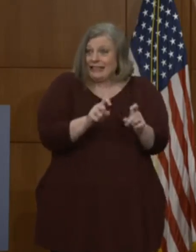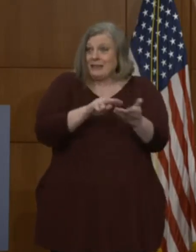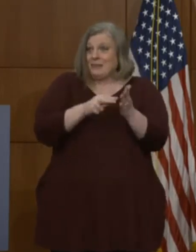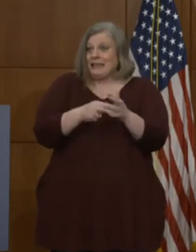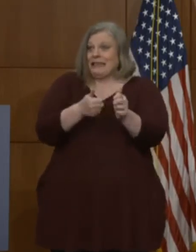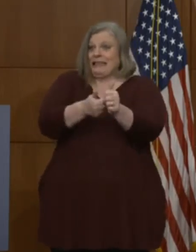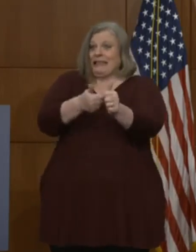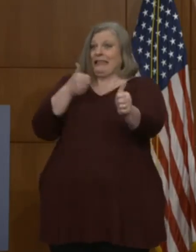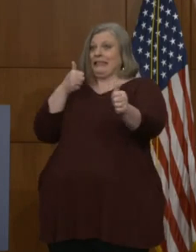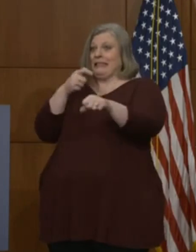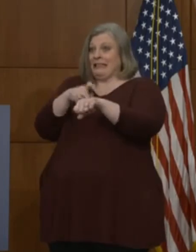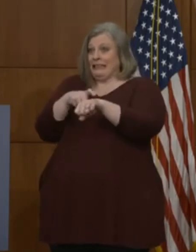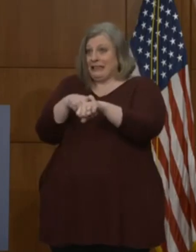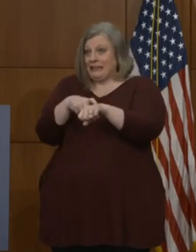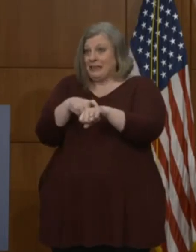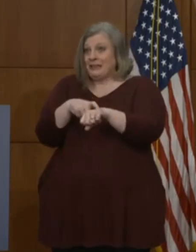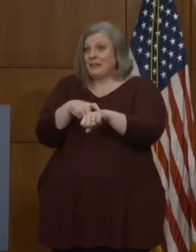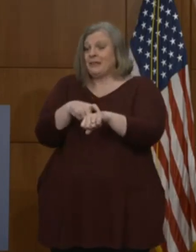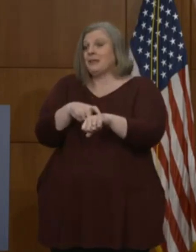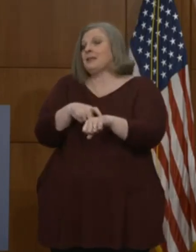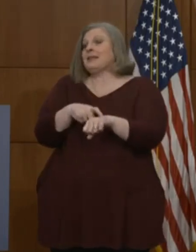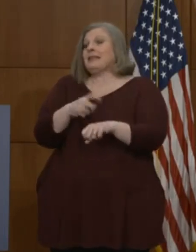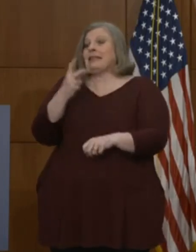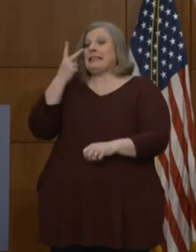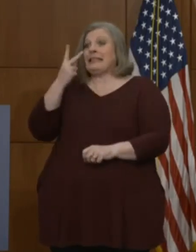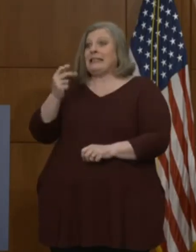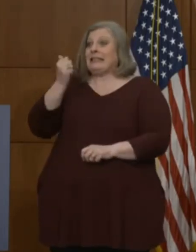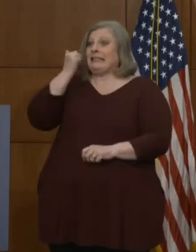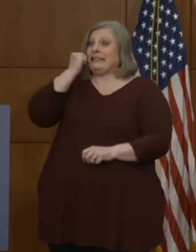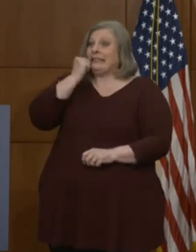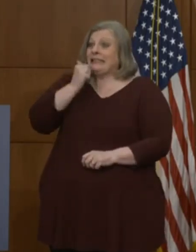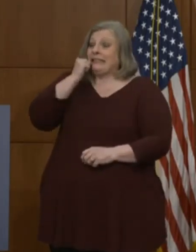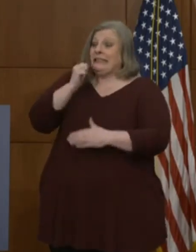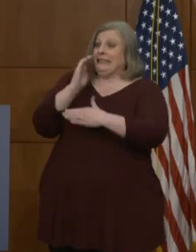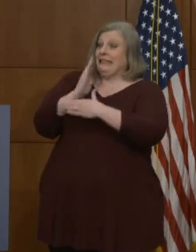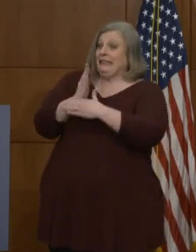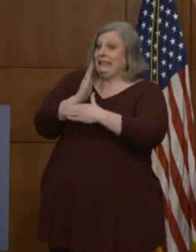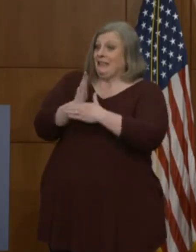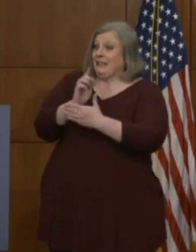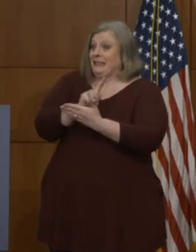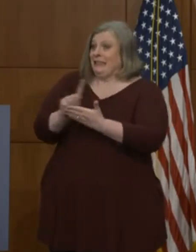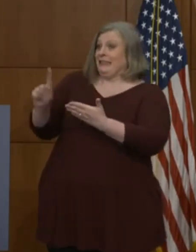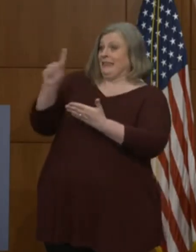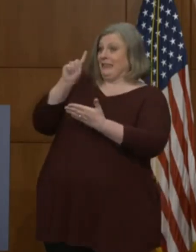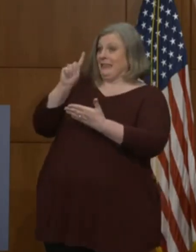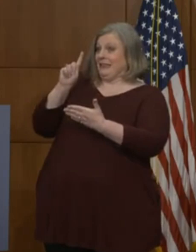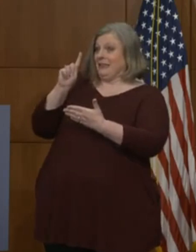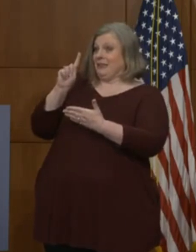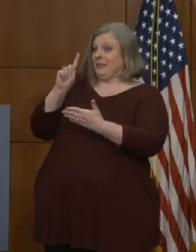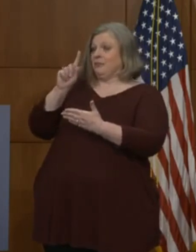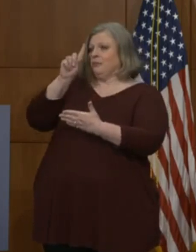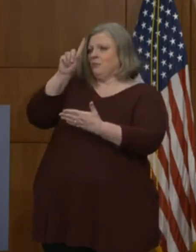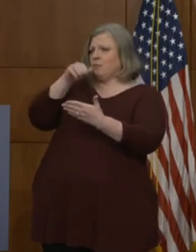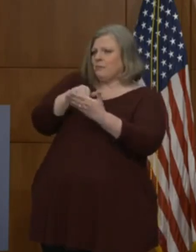ORDER WHEN THEY’RE ACTUALLY COLLECTED SO THERE IS THERE IS COLLECTED SO THERE IS THERE IS A LACK TIME THE QUESTION WAS A LACK TIME THE QUESTION WAS THAT IF YOU YOU LOOK AT THE THAT IF YOU YOU LOOK AT THE INCREMENTAL DAILY THAT IT WAS